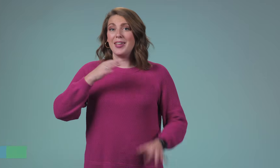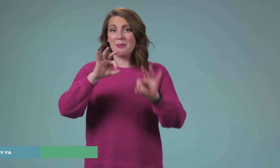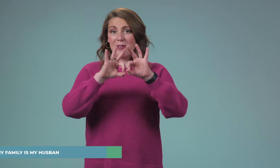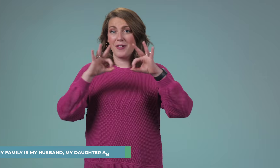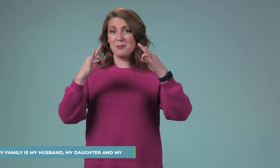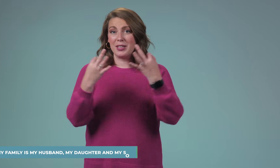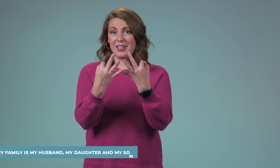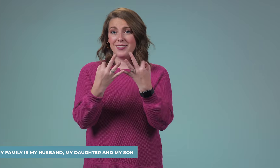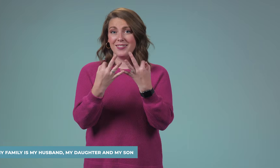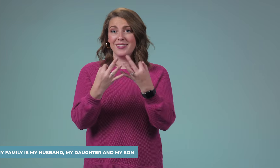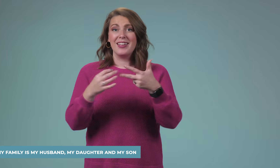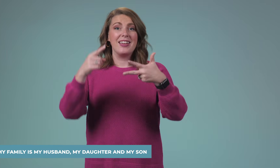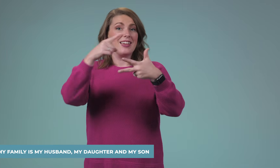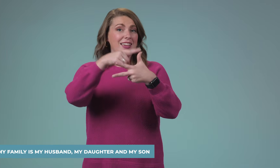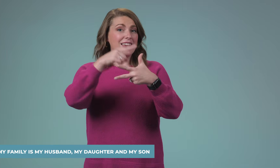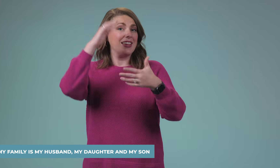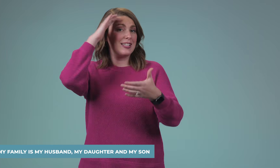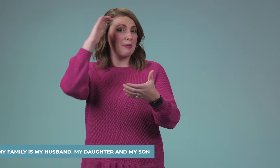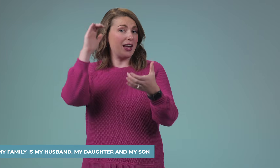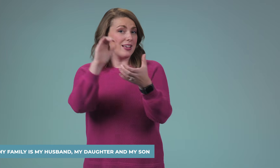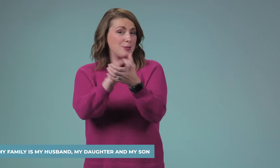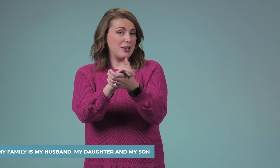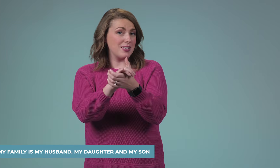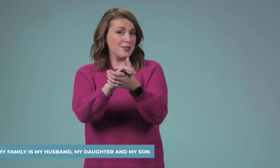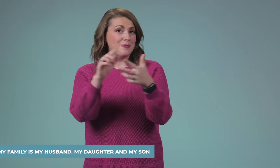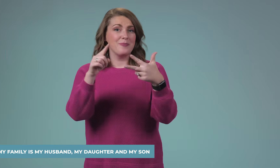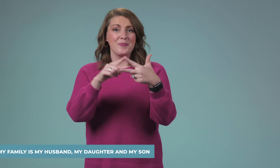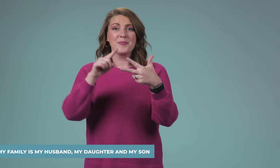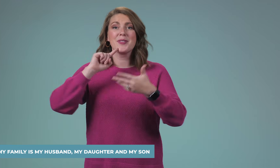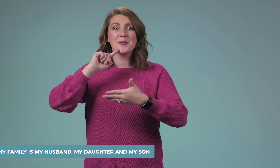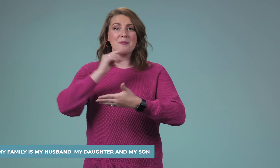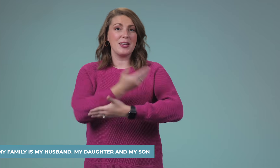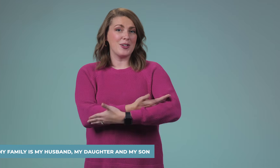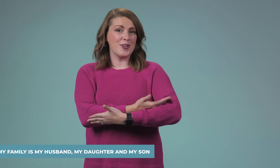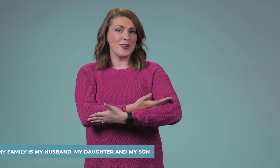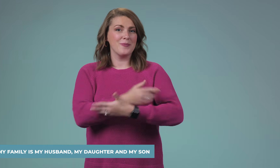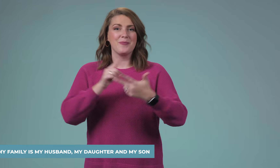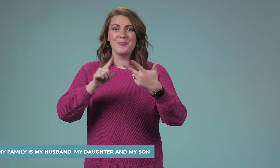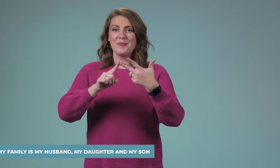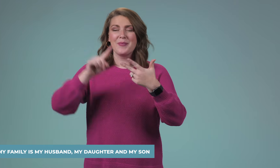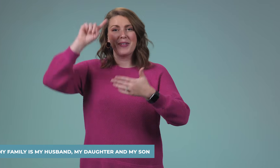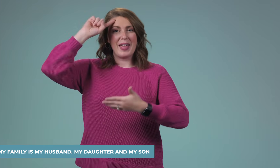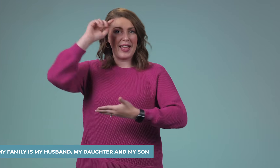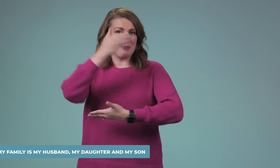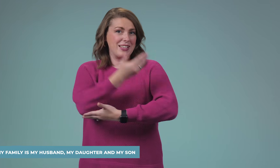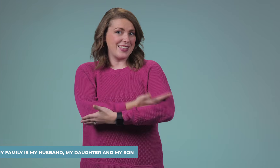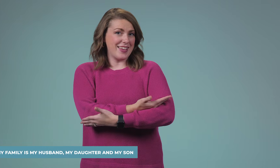In my family is my husband, my daughter, and my son.